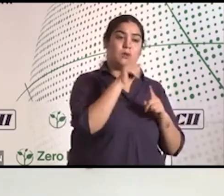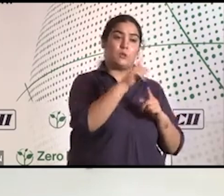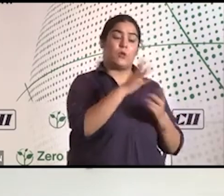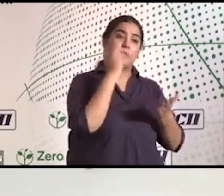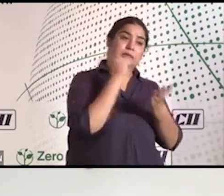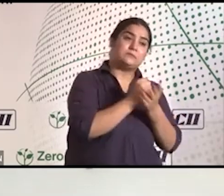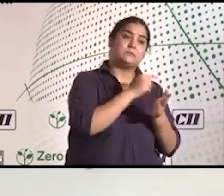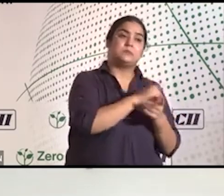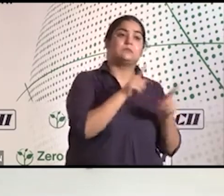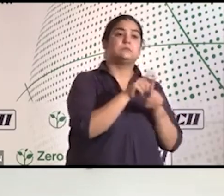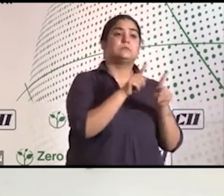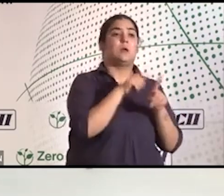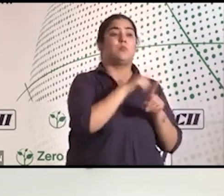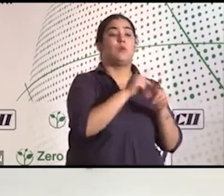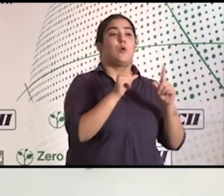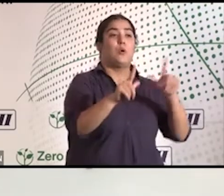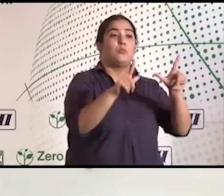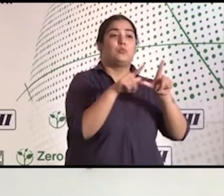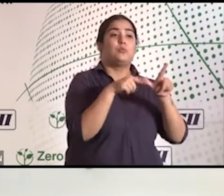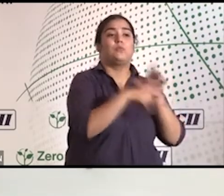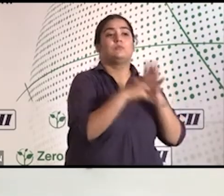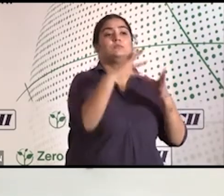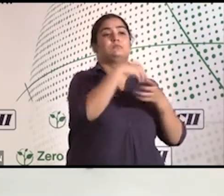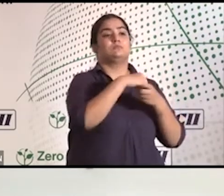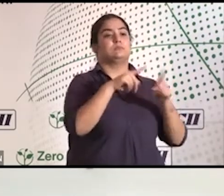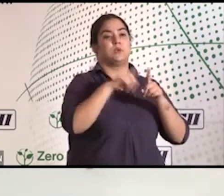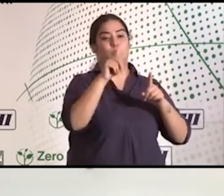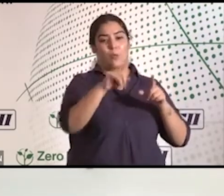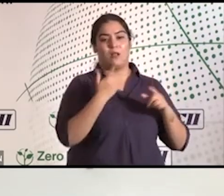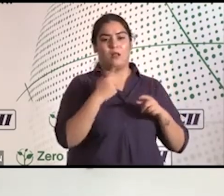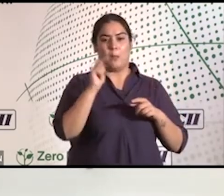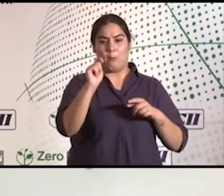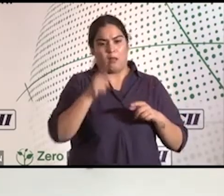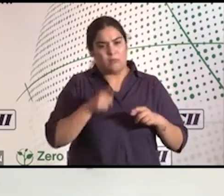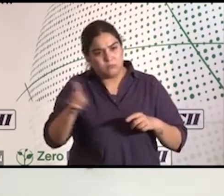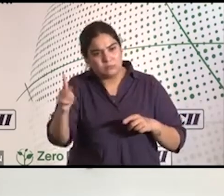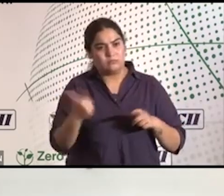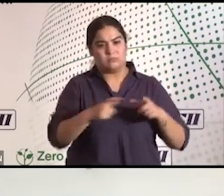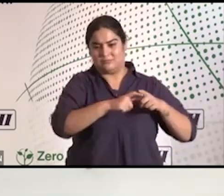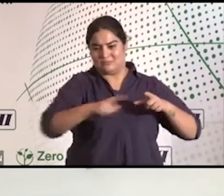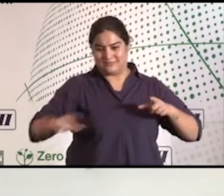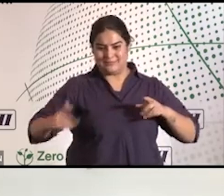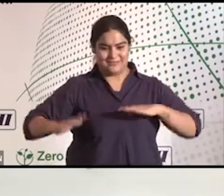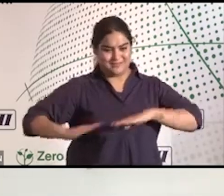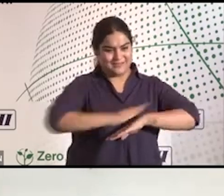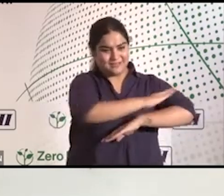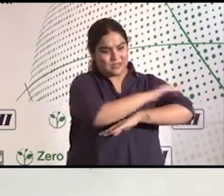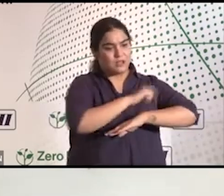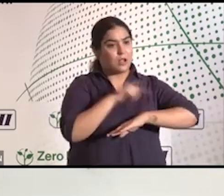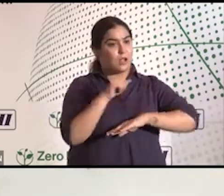honestly speaking, through ramps and toilets. Are we thinking about a vocational training center